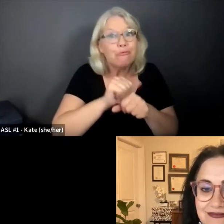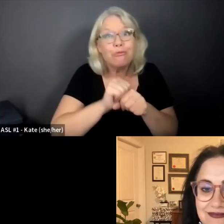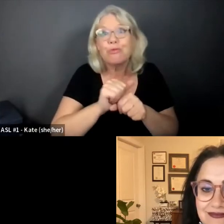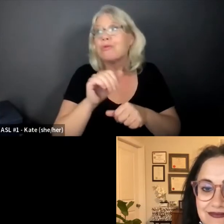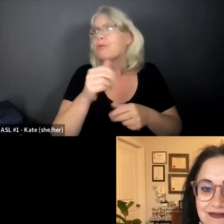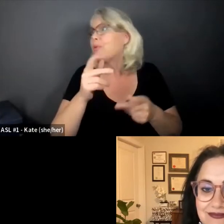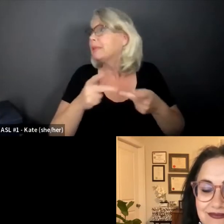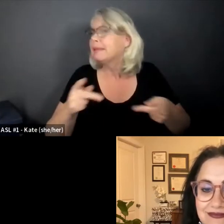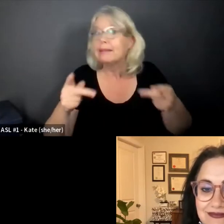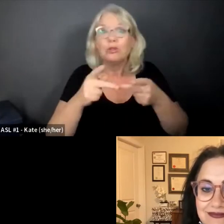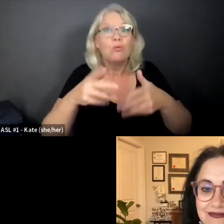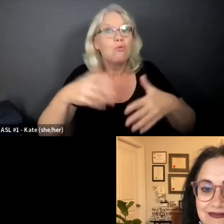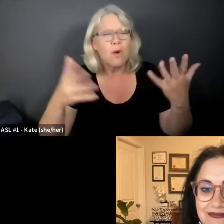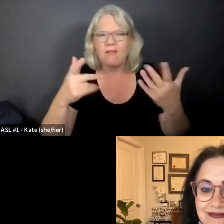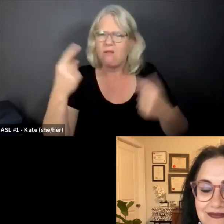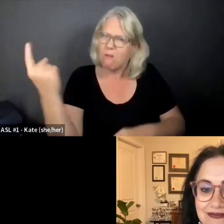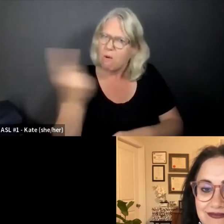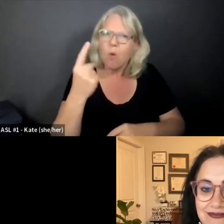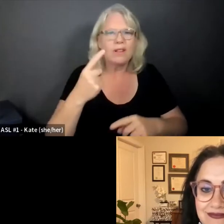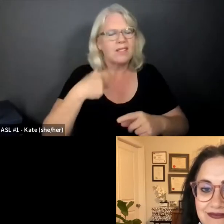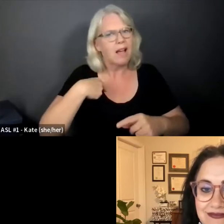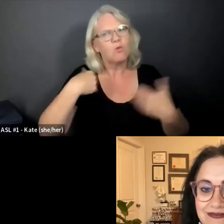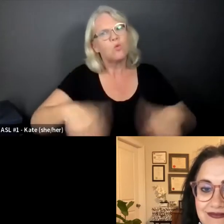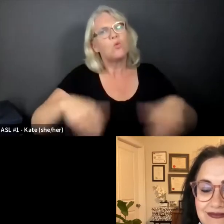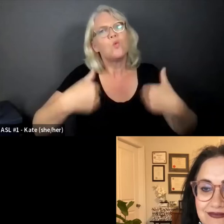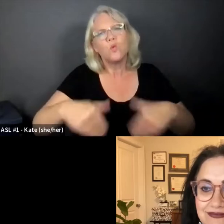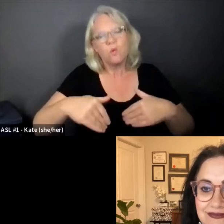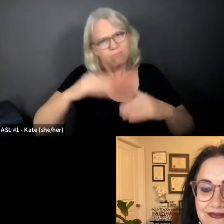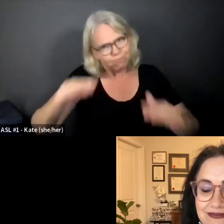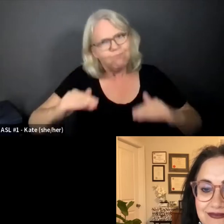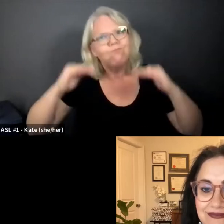HER DECISIONS AT THE TRIBUNAL, ARE STILL A MUST READ.